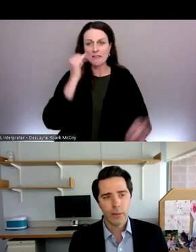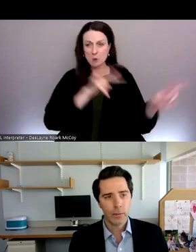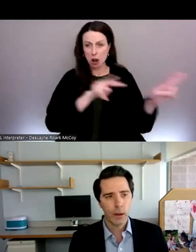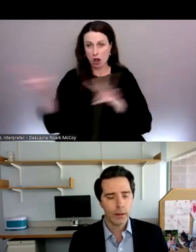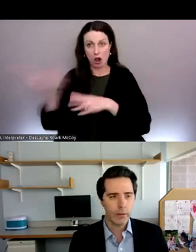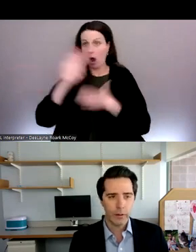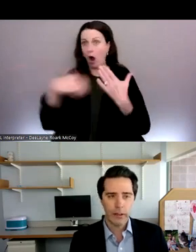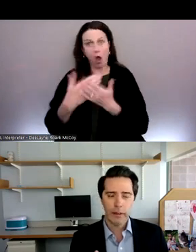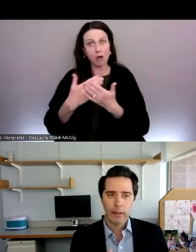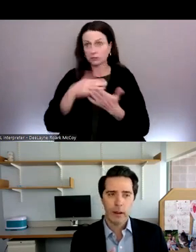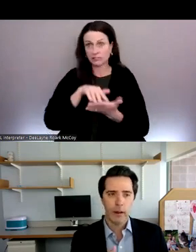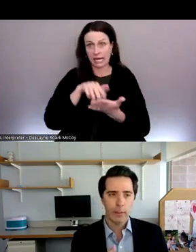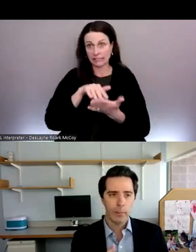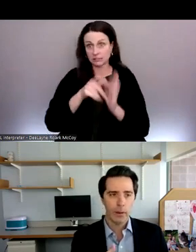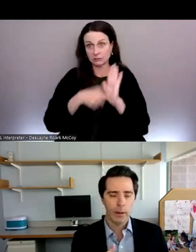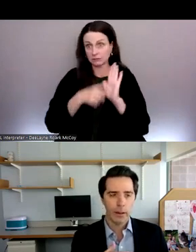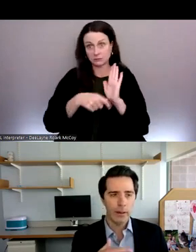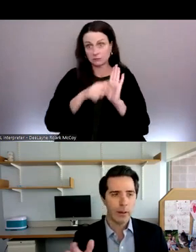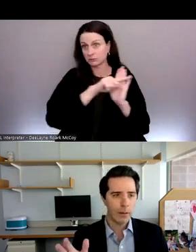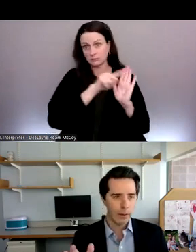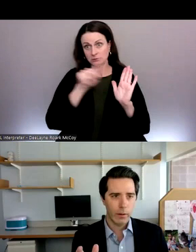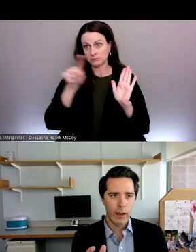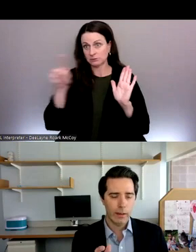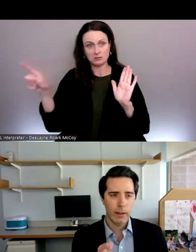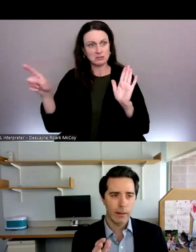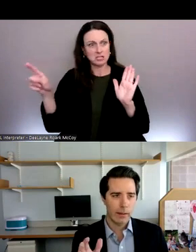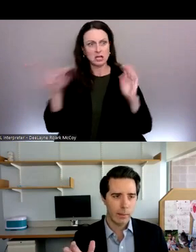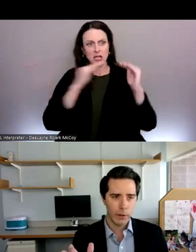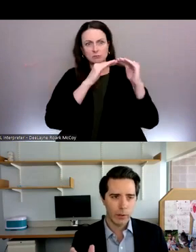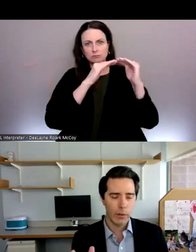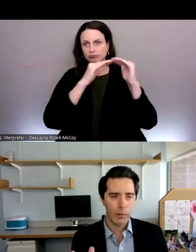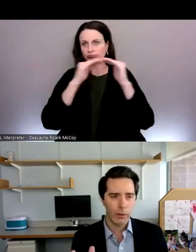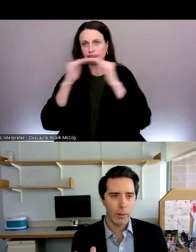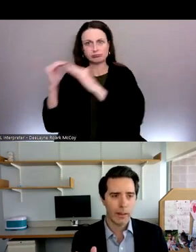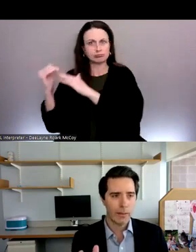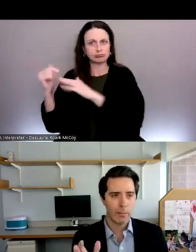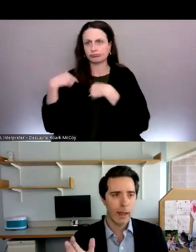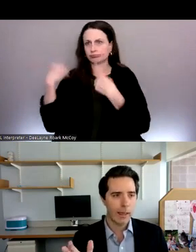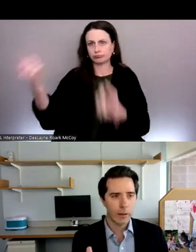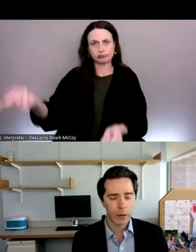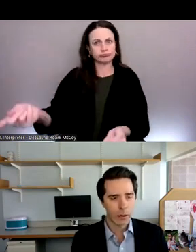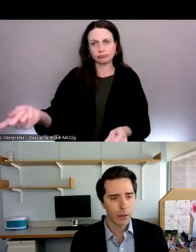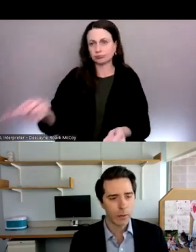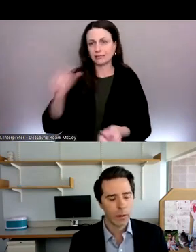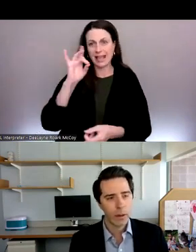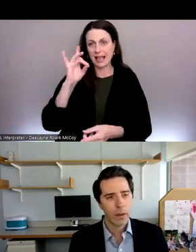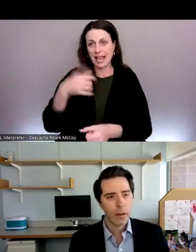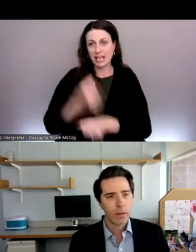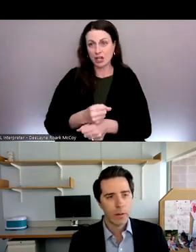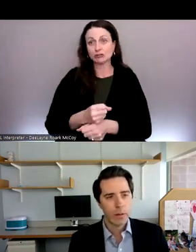is relatively uh even and it's been